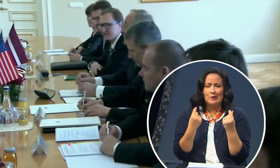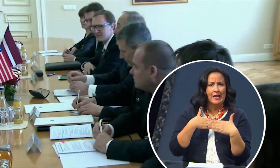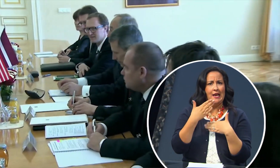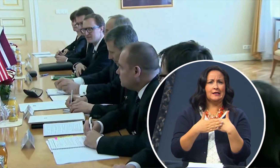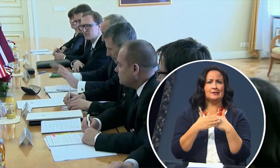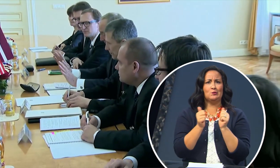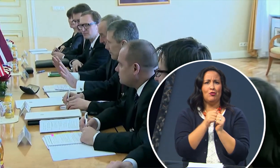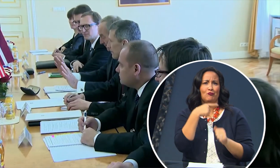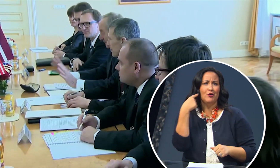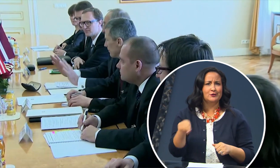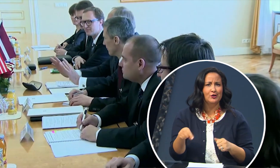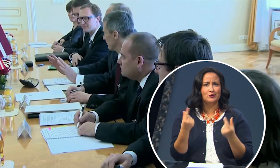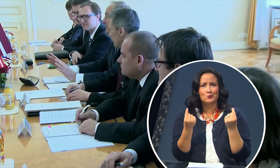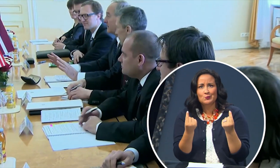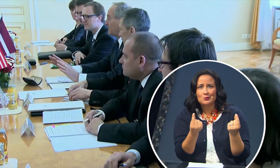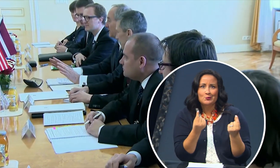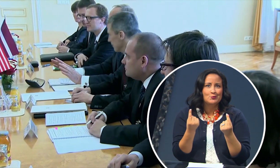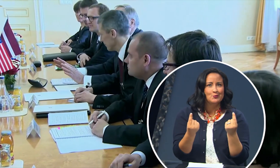TO DISCUSS THE NEXT STEPS AGAINST RUSSIA.